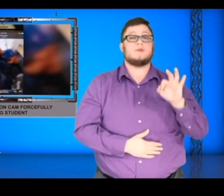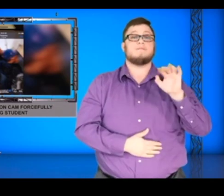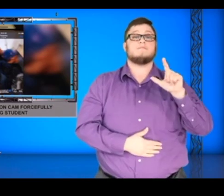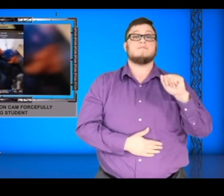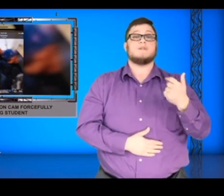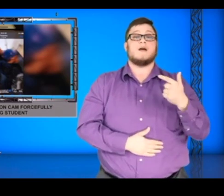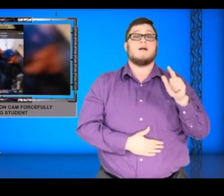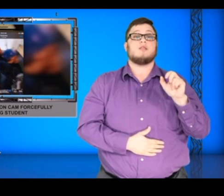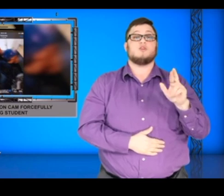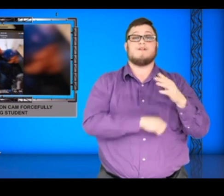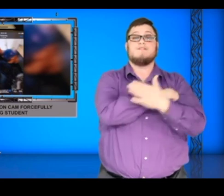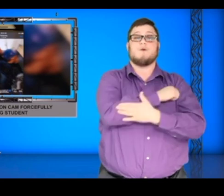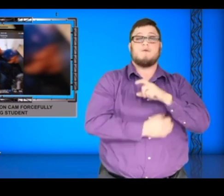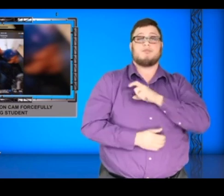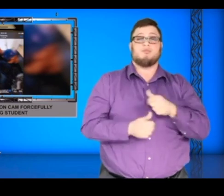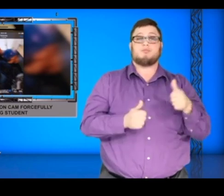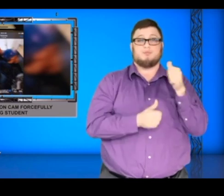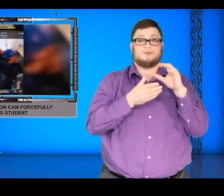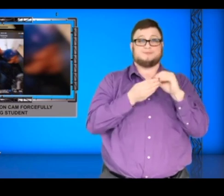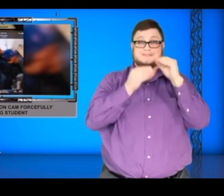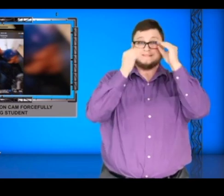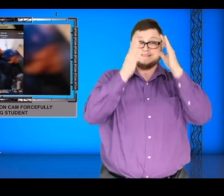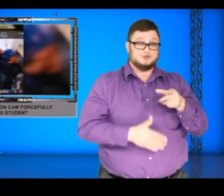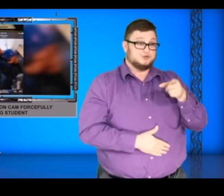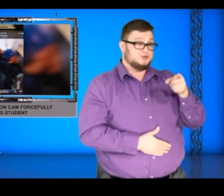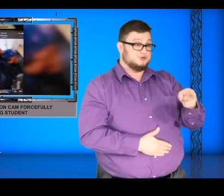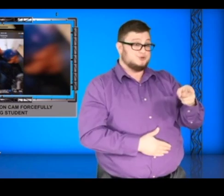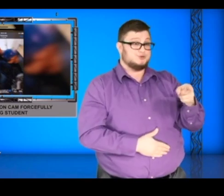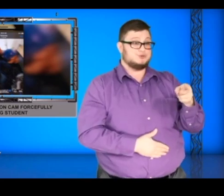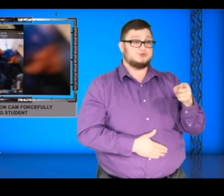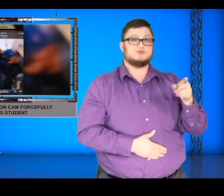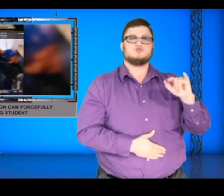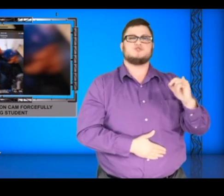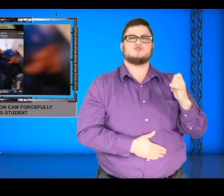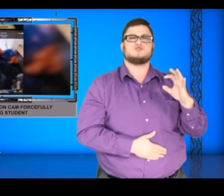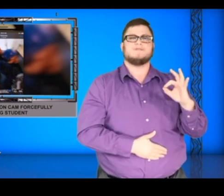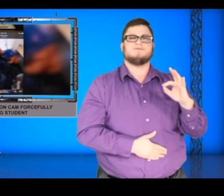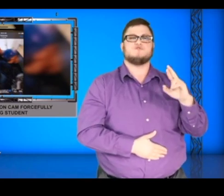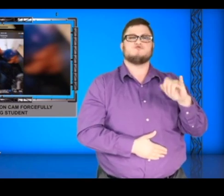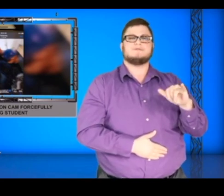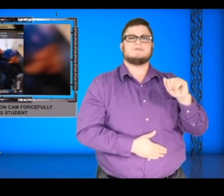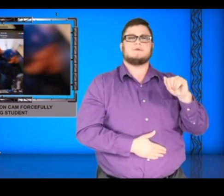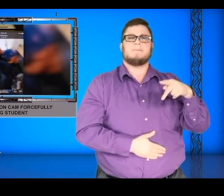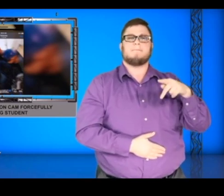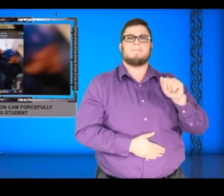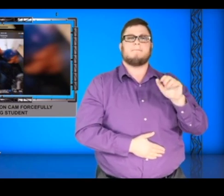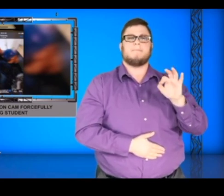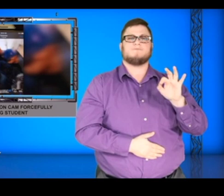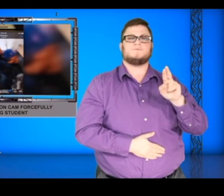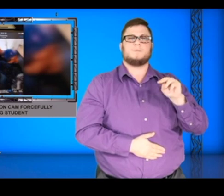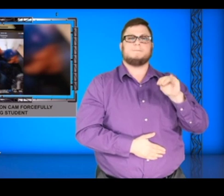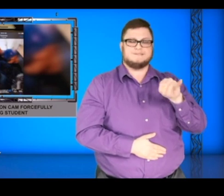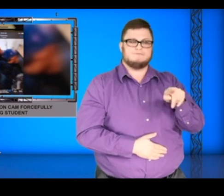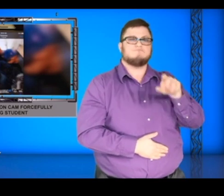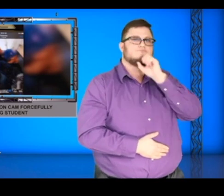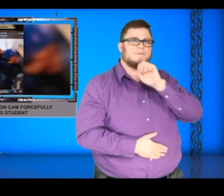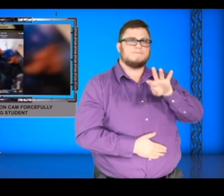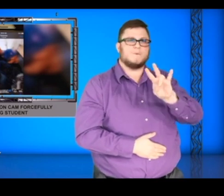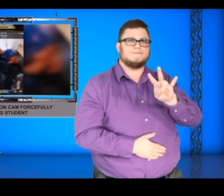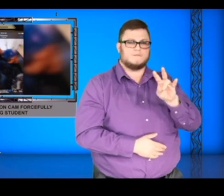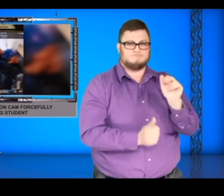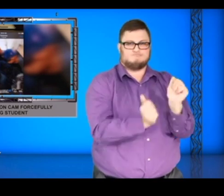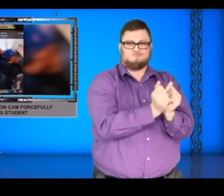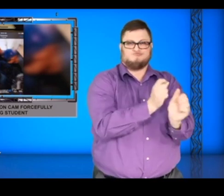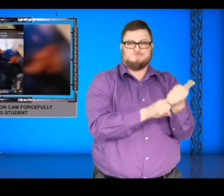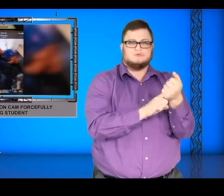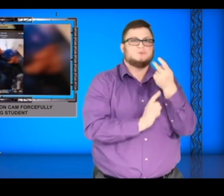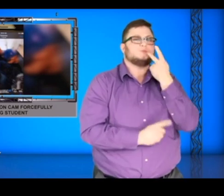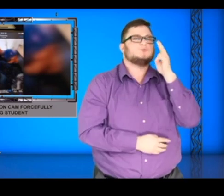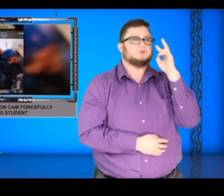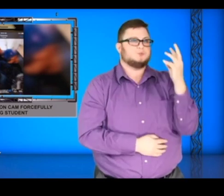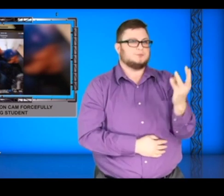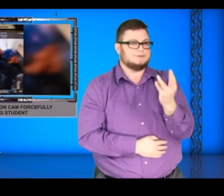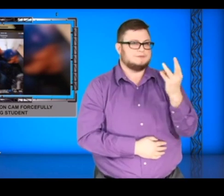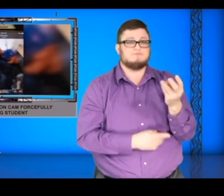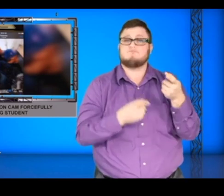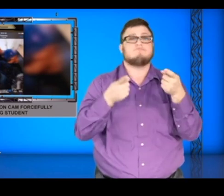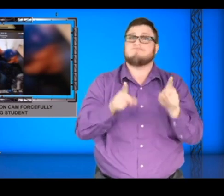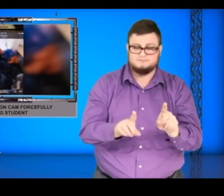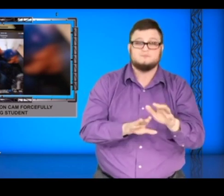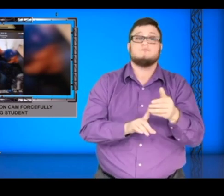Flagler County authorities say 47-year-old Jeffrey Paffumi was arrested Wednesday following